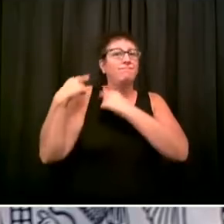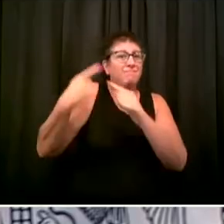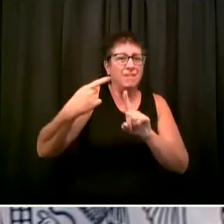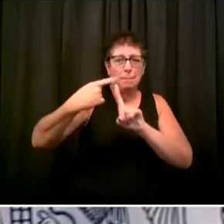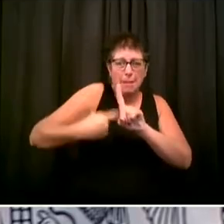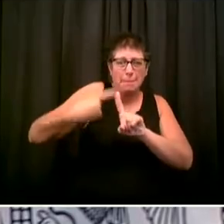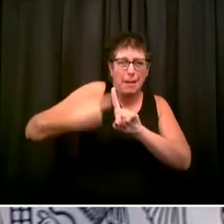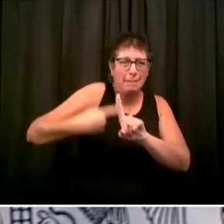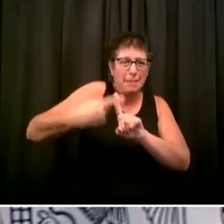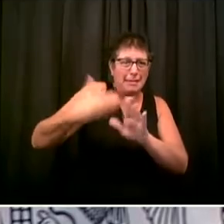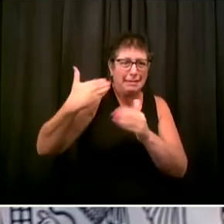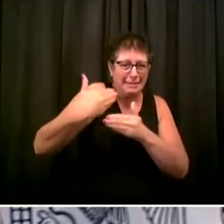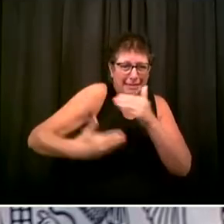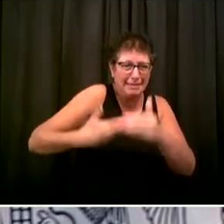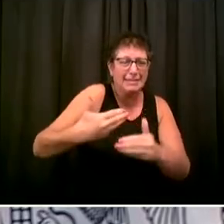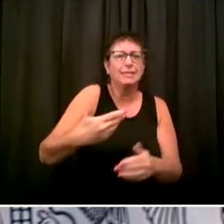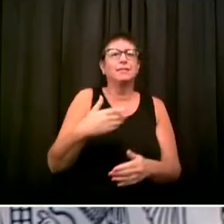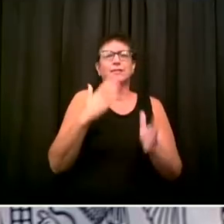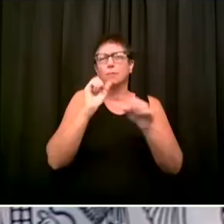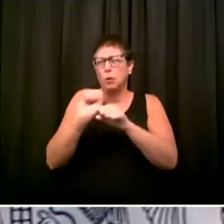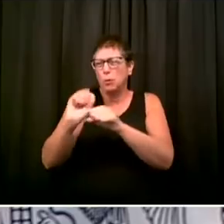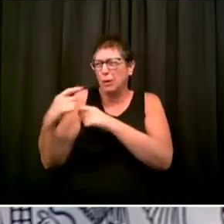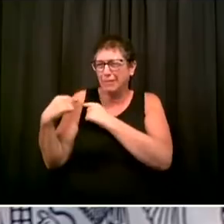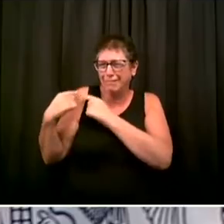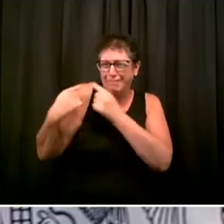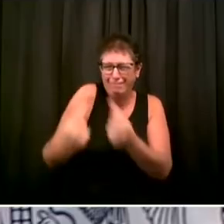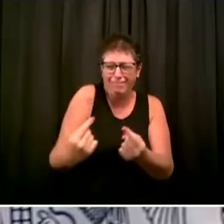I WANT TO EMPHASIZE TO EVERYON ETHE WORK THAT IS BEING